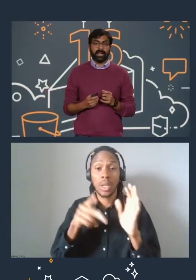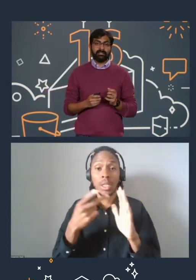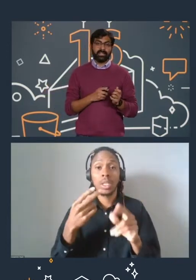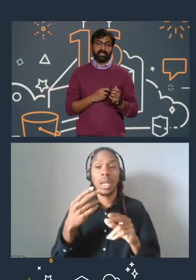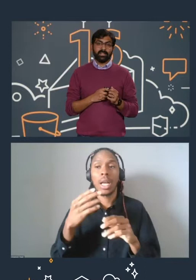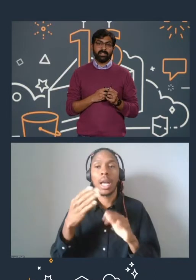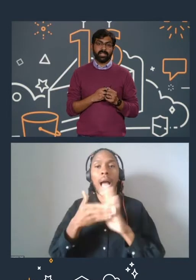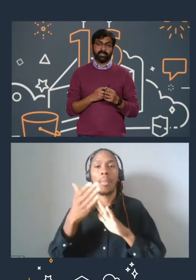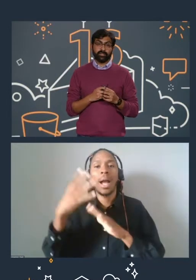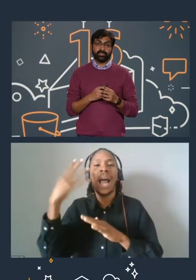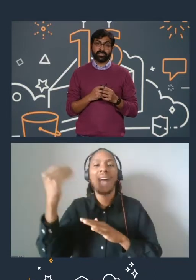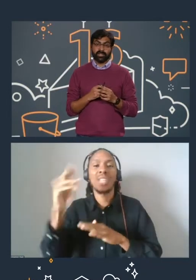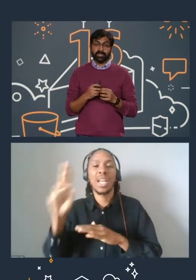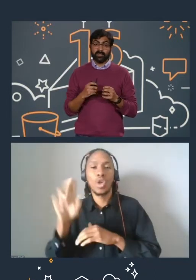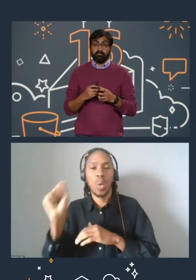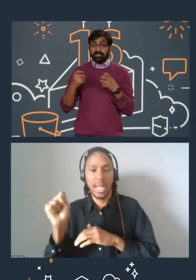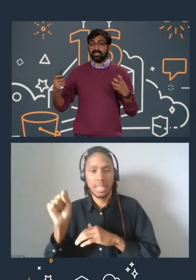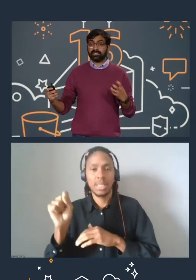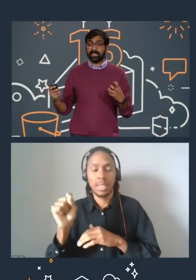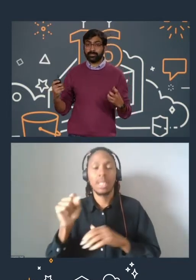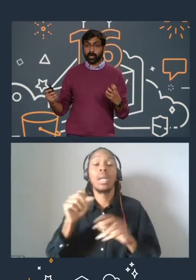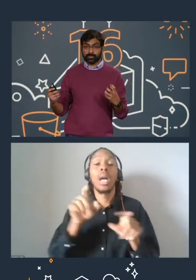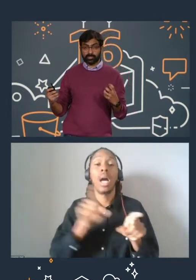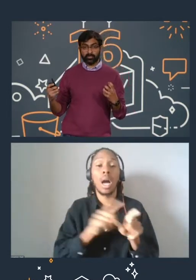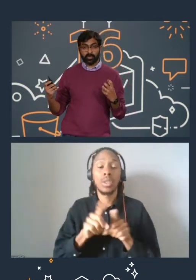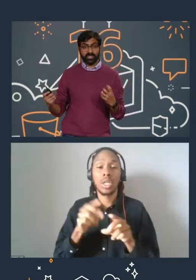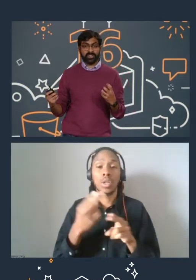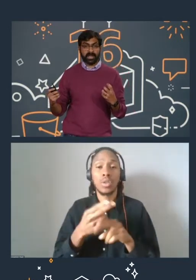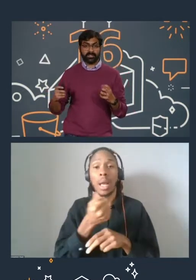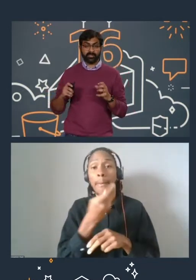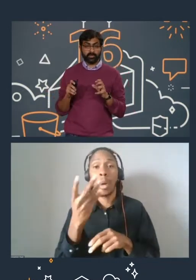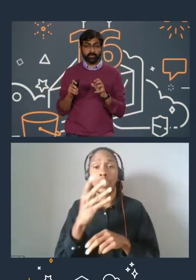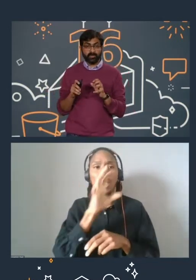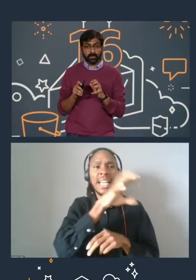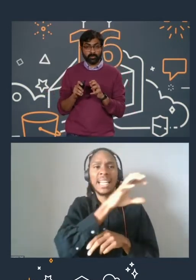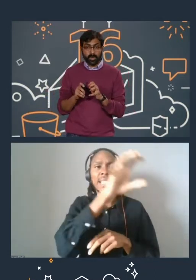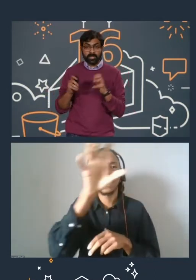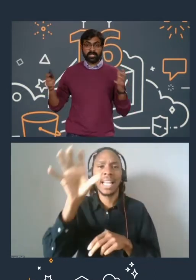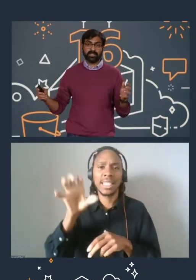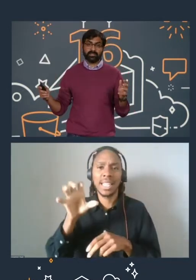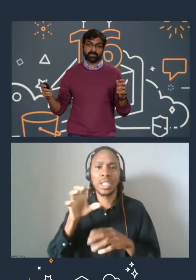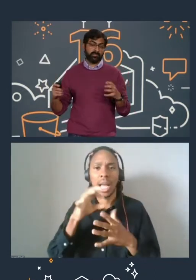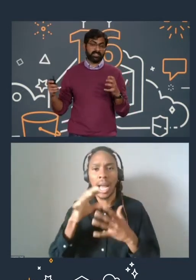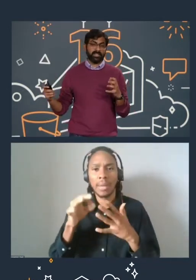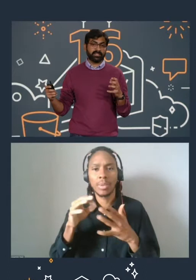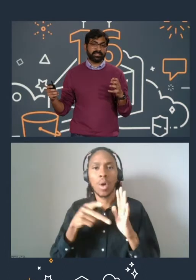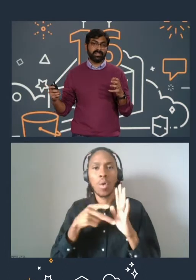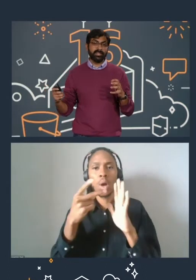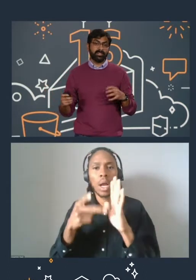And then they can use the multi-destination option within that to be able to replicate simultaneously